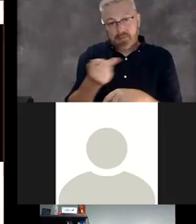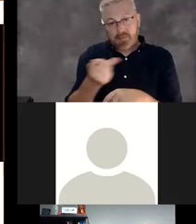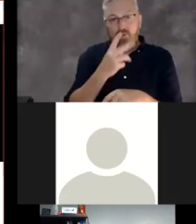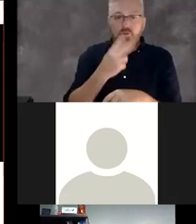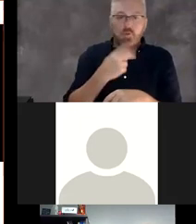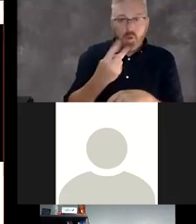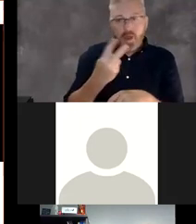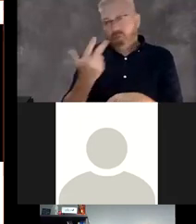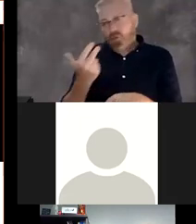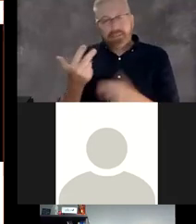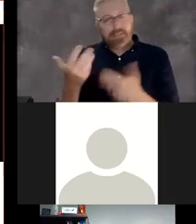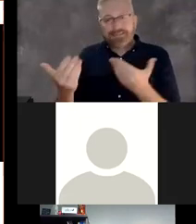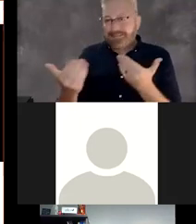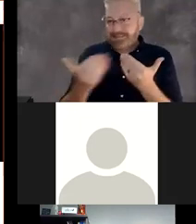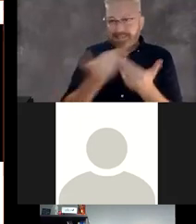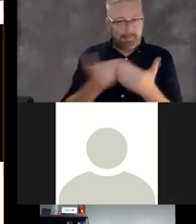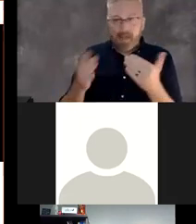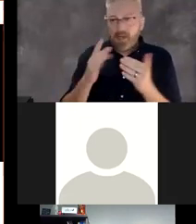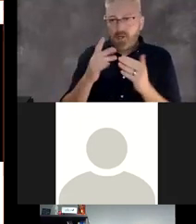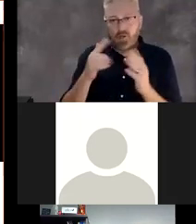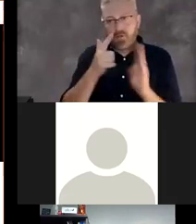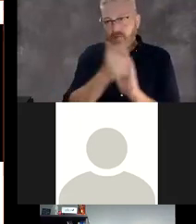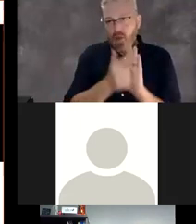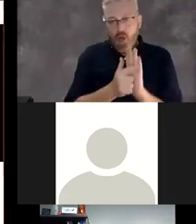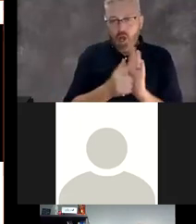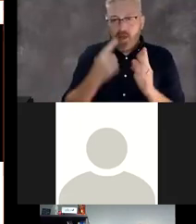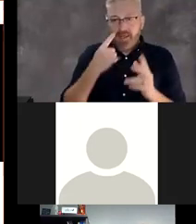DOESN'T MATTER IN THAT STATUTE THAT THE OTHER PERSON IS ALSO 12